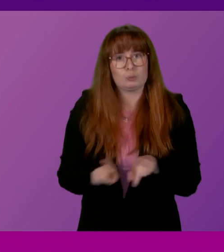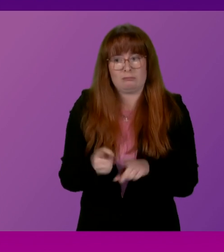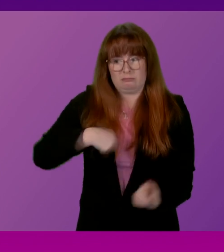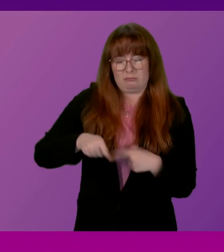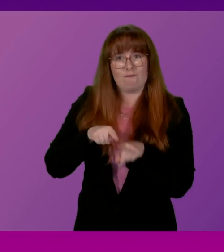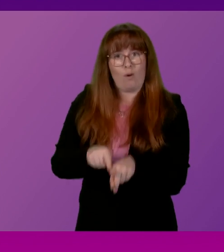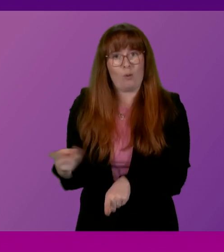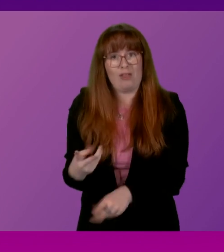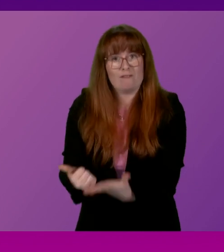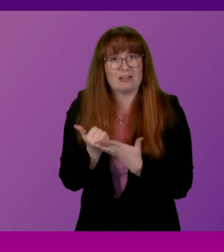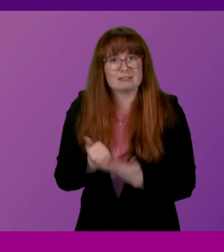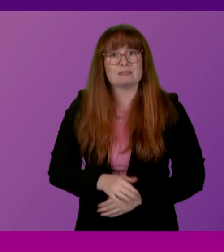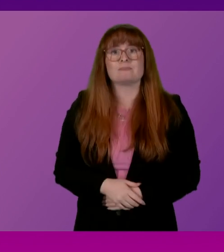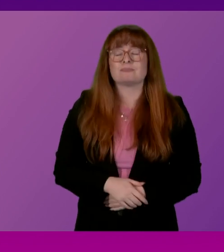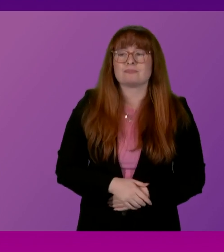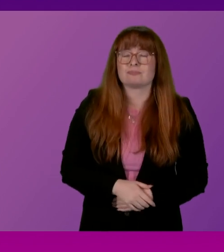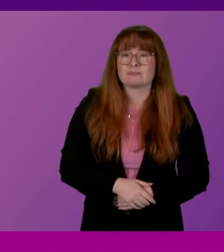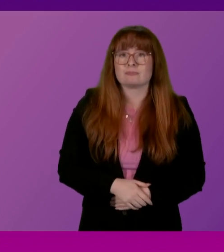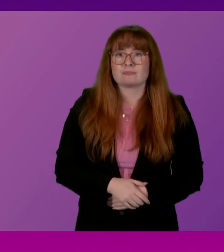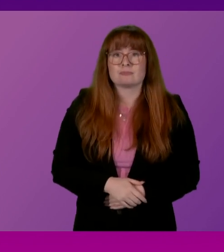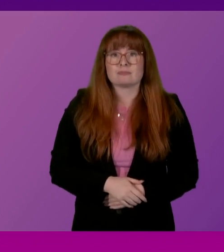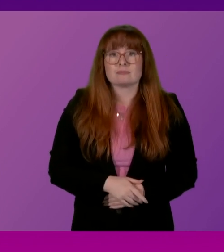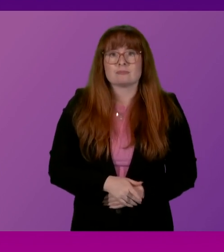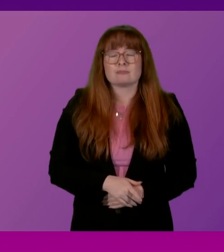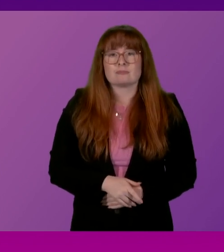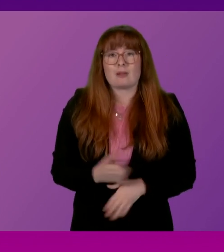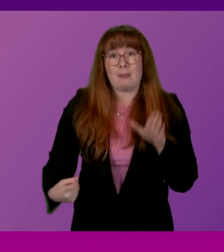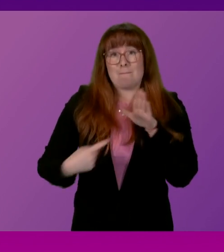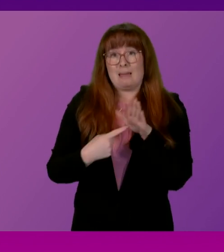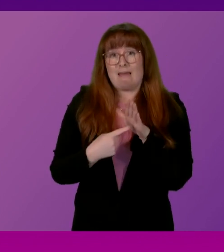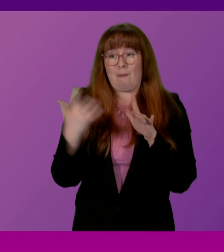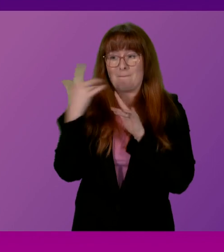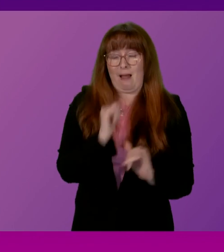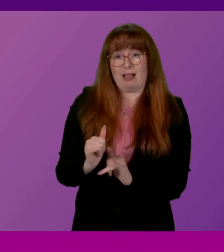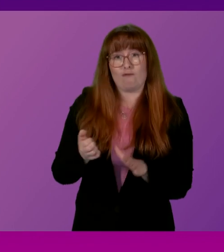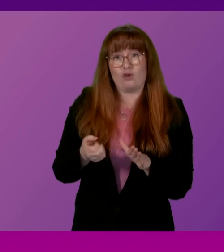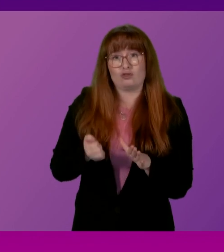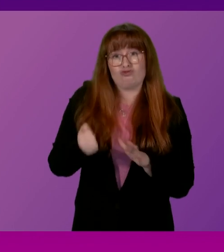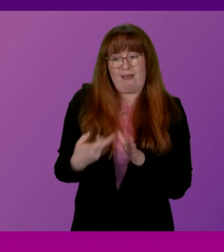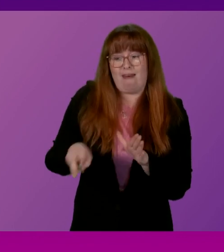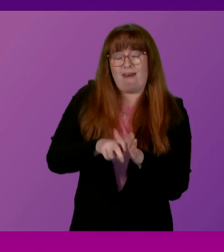The pilot of the removal of peak rail fares is another example of the Scottish Government’s